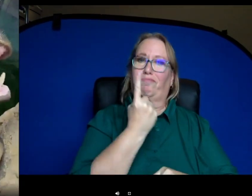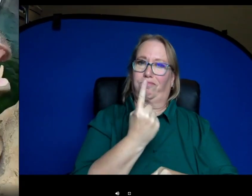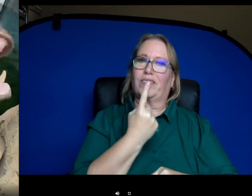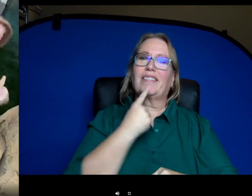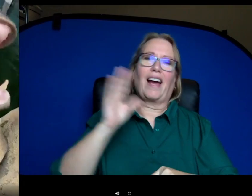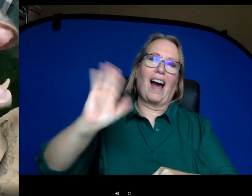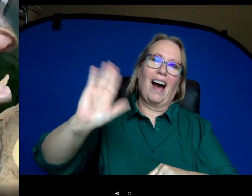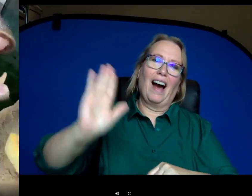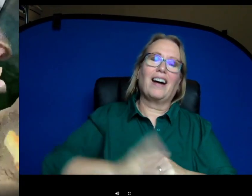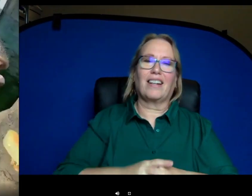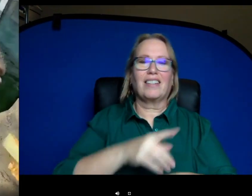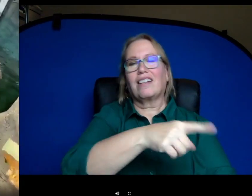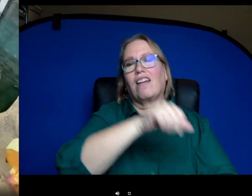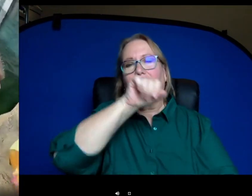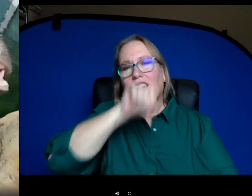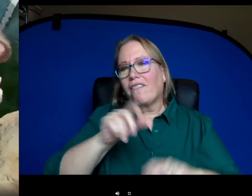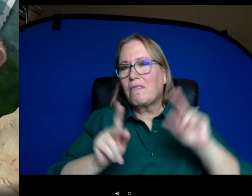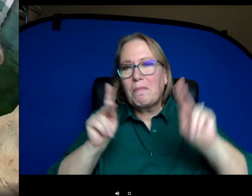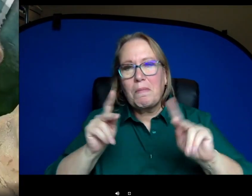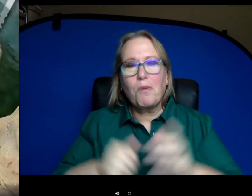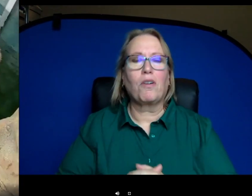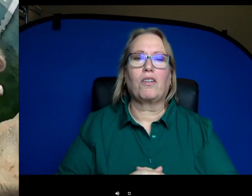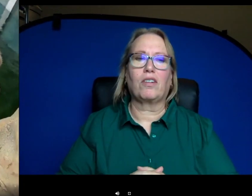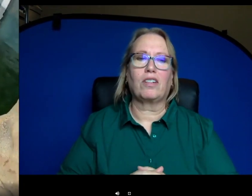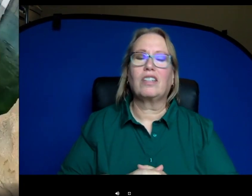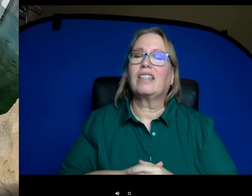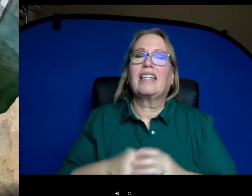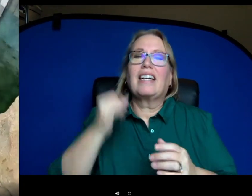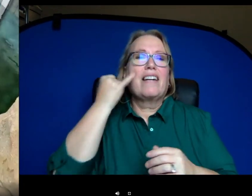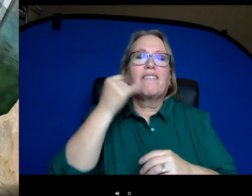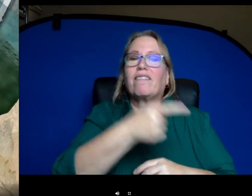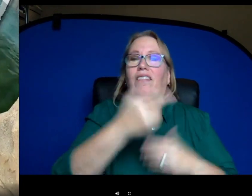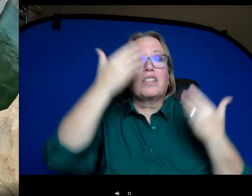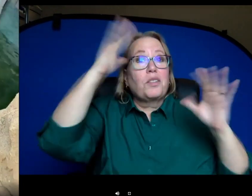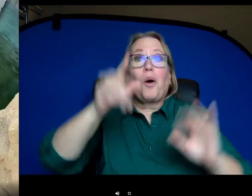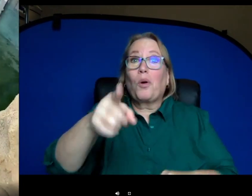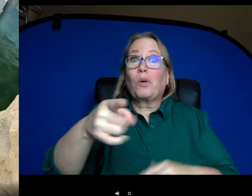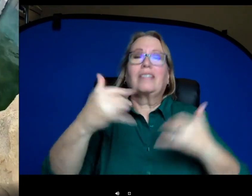She loves people. Um, she doesn't have to know you to love you but she does have